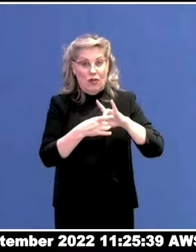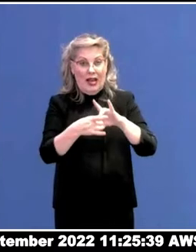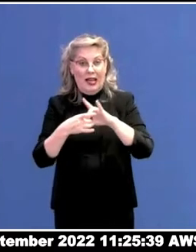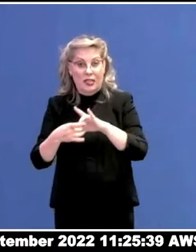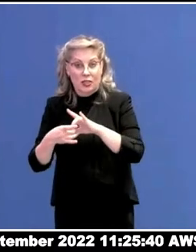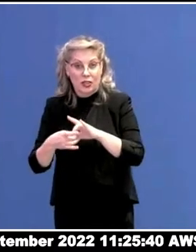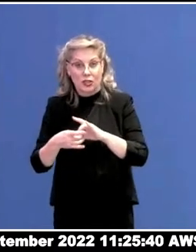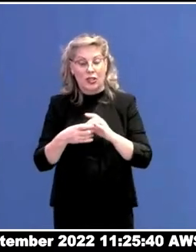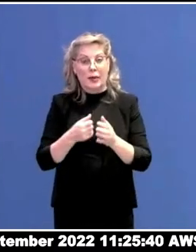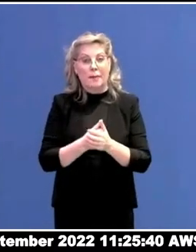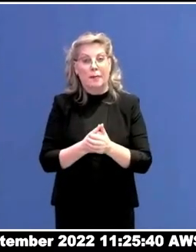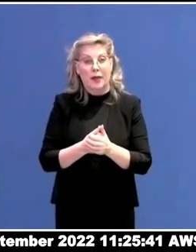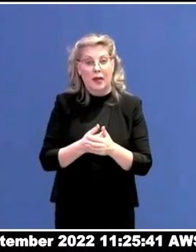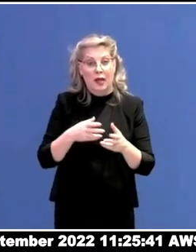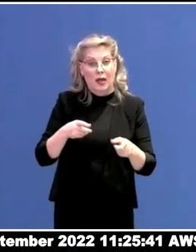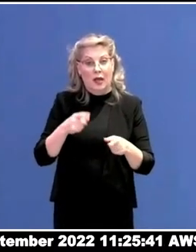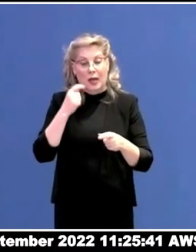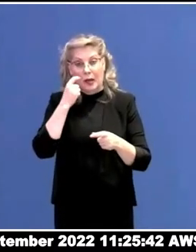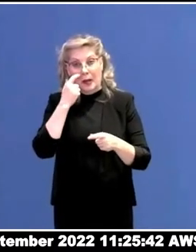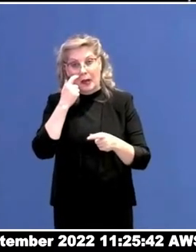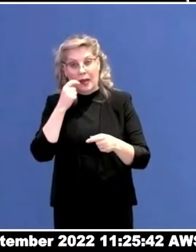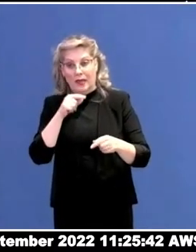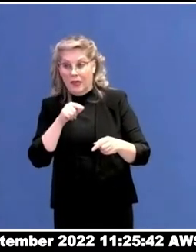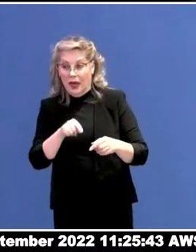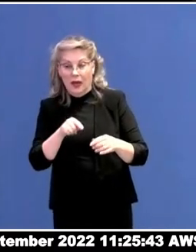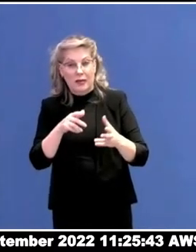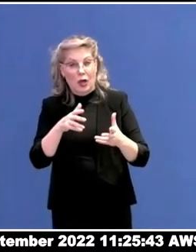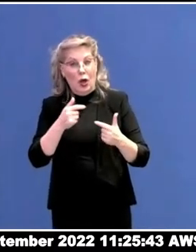the prison system. They trusted and respected and cared about our work because we